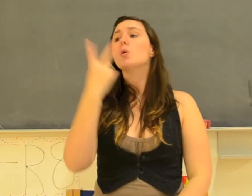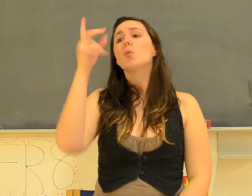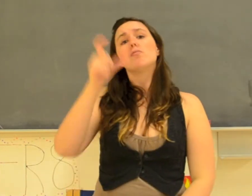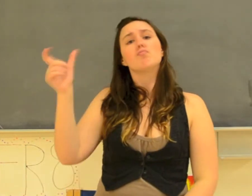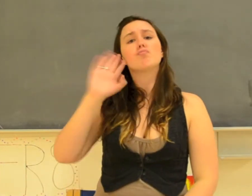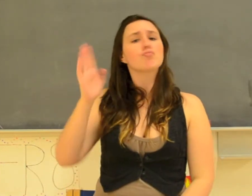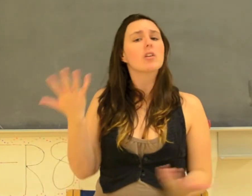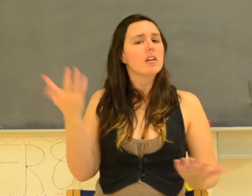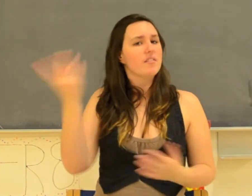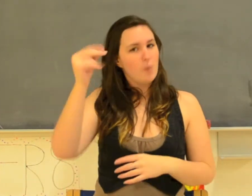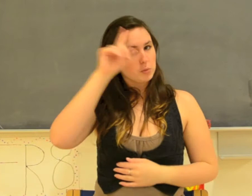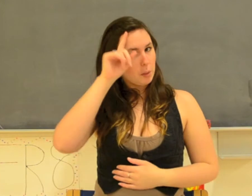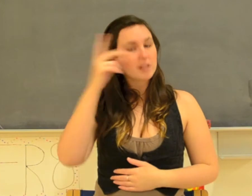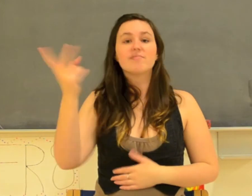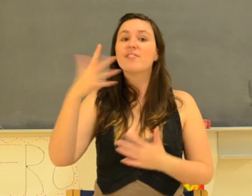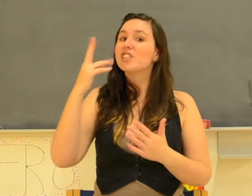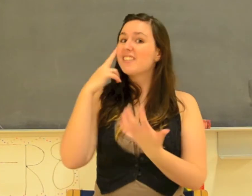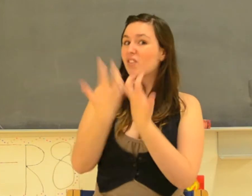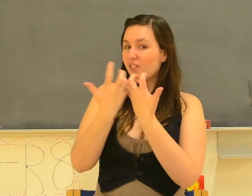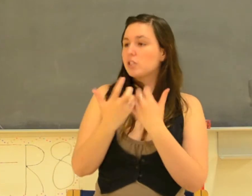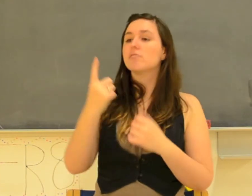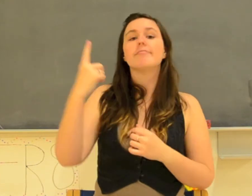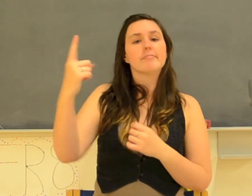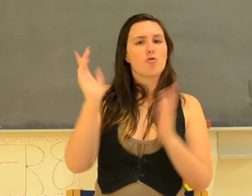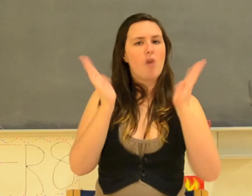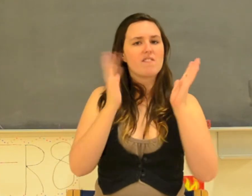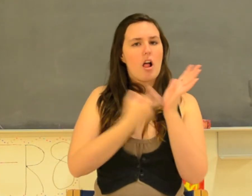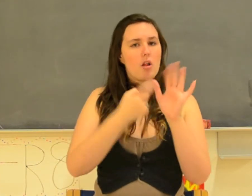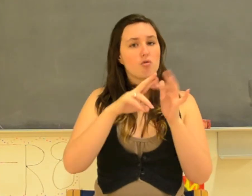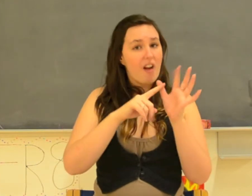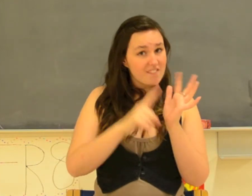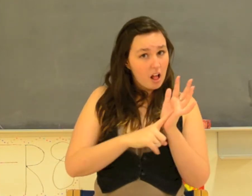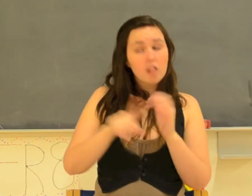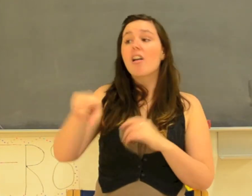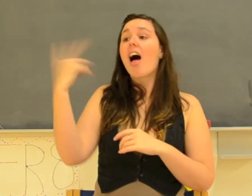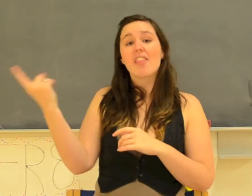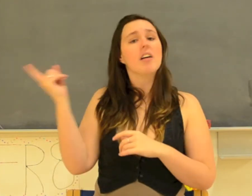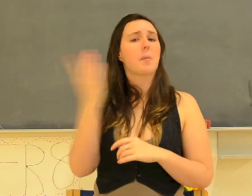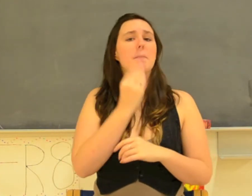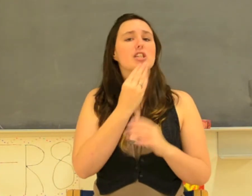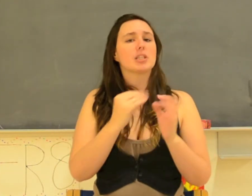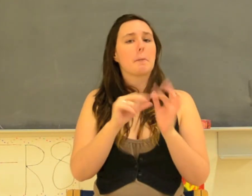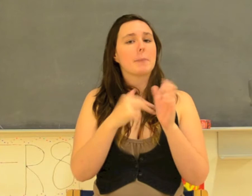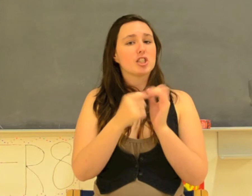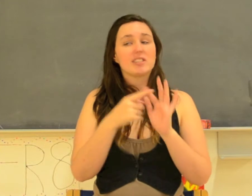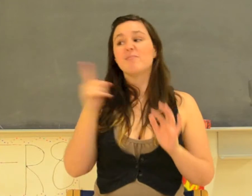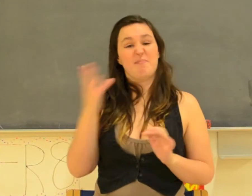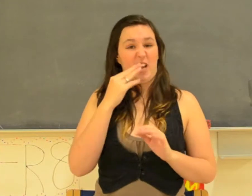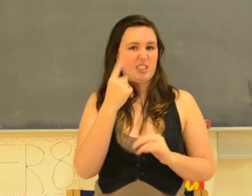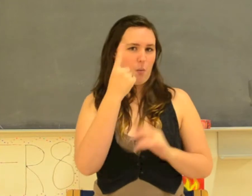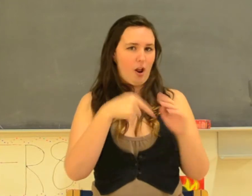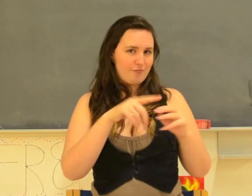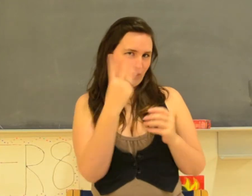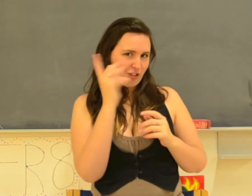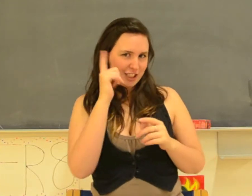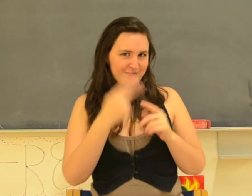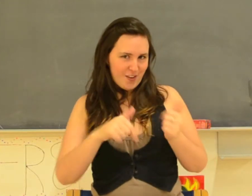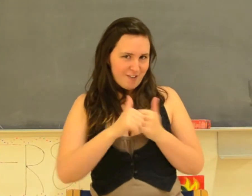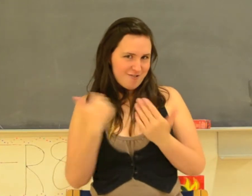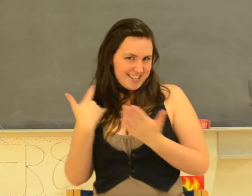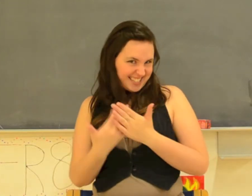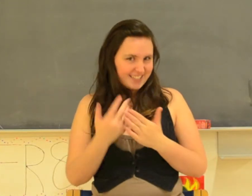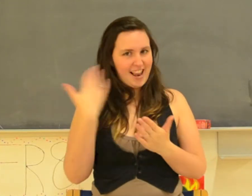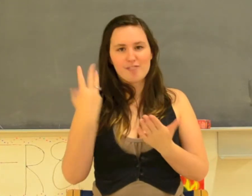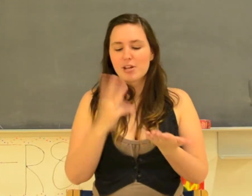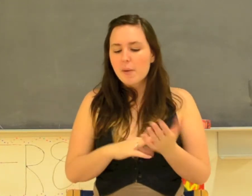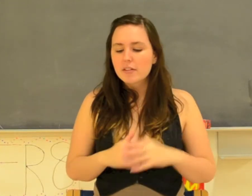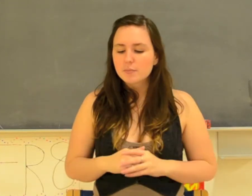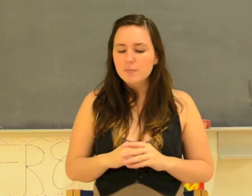The two presenters were from Germany, one was Rafael and the other was bengie, our teacher in Frontrunners.